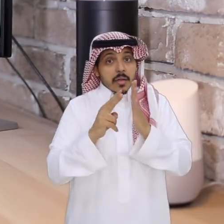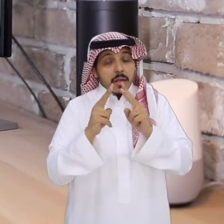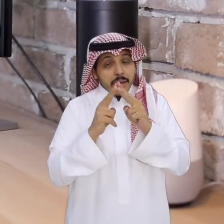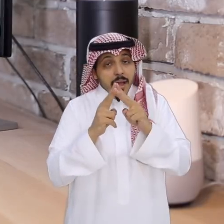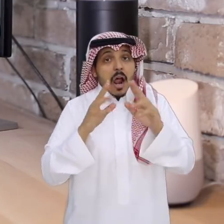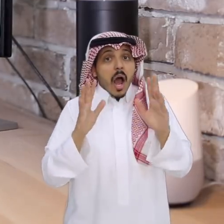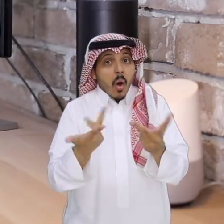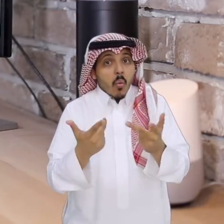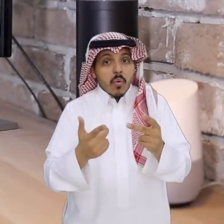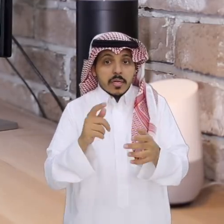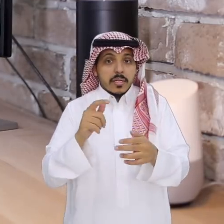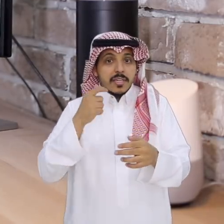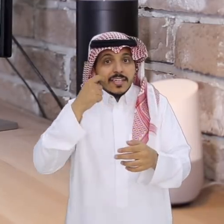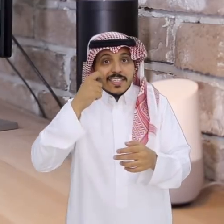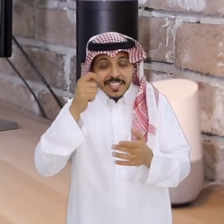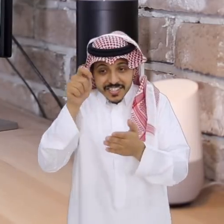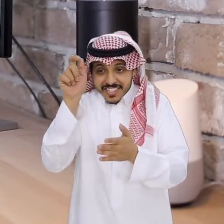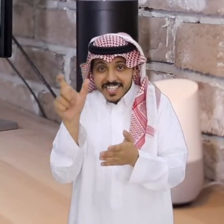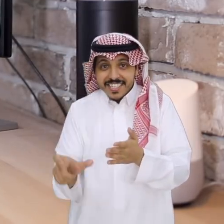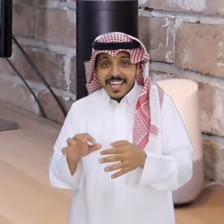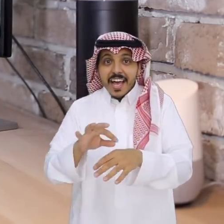Will you have the right to know that whos calling is not a real person?